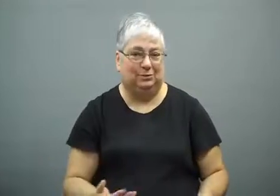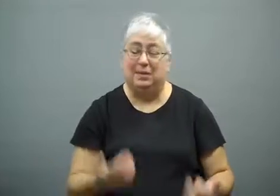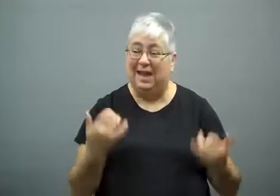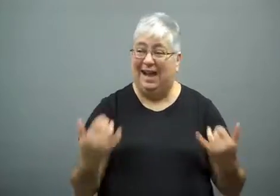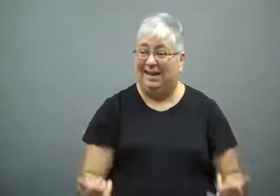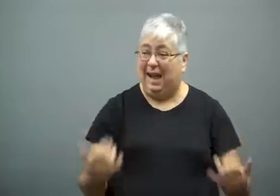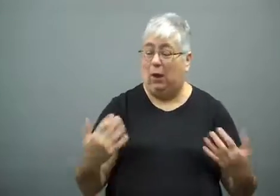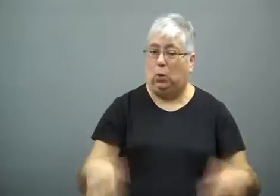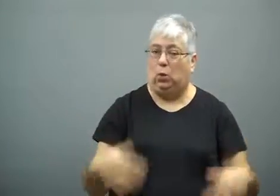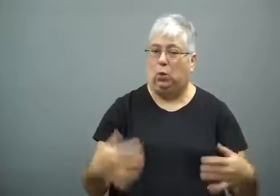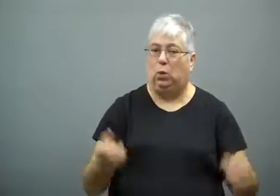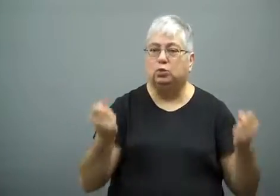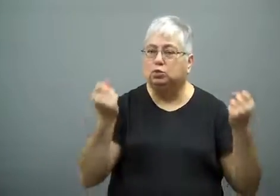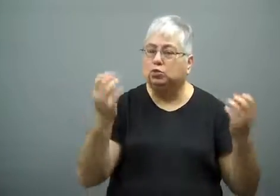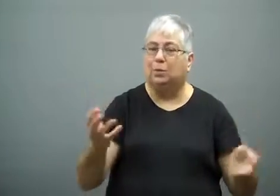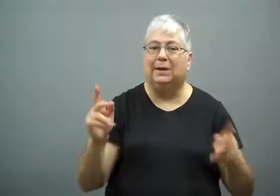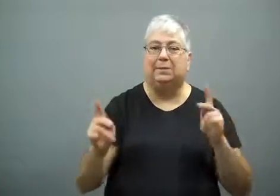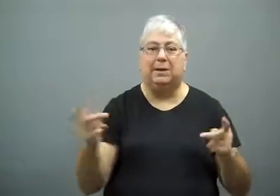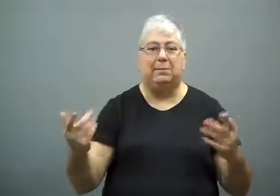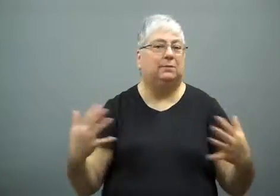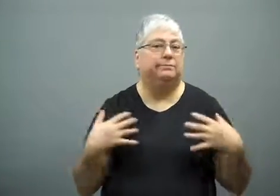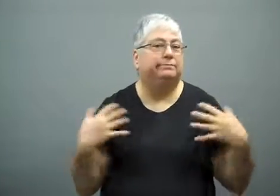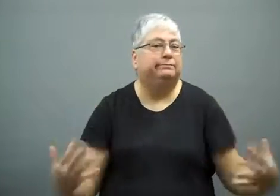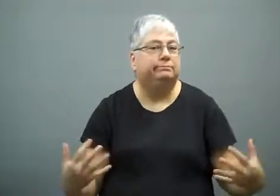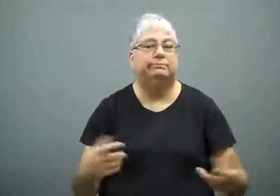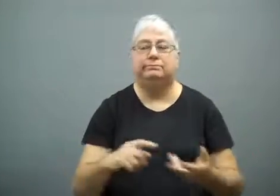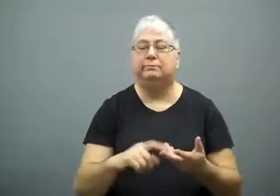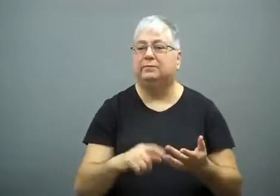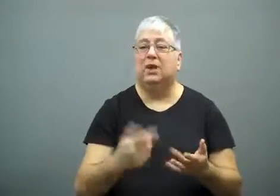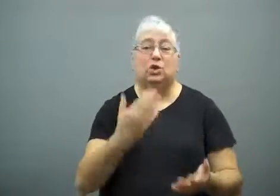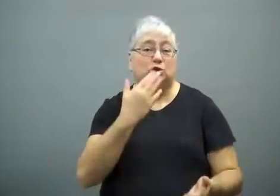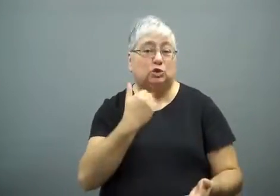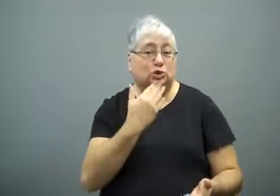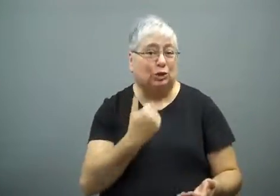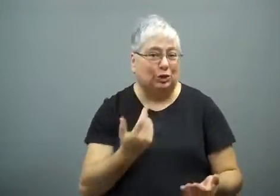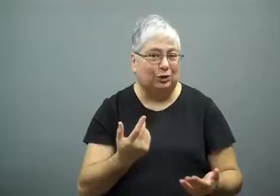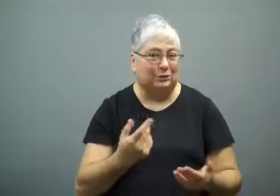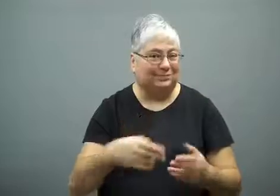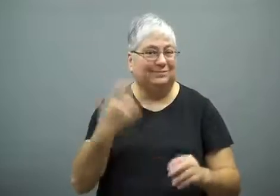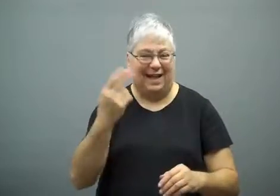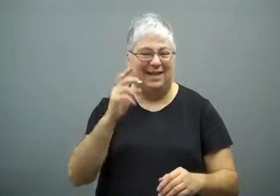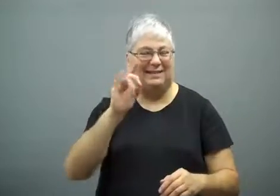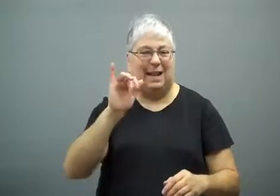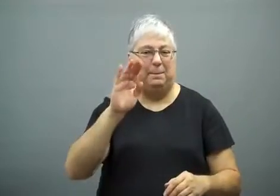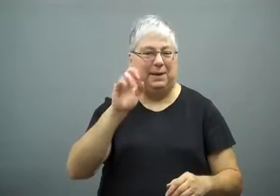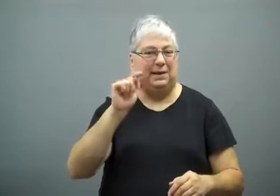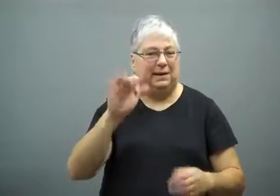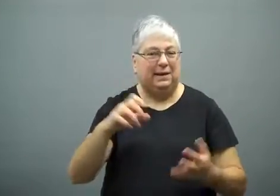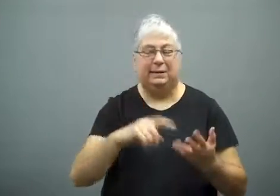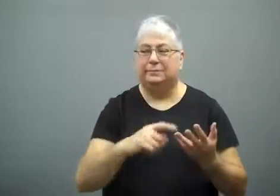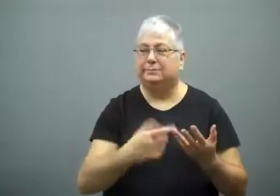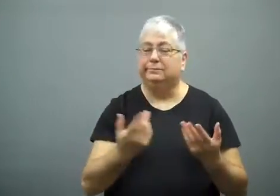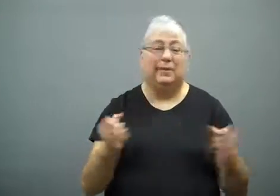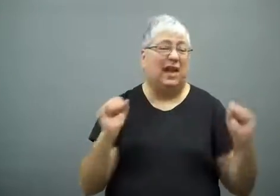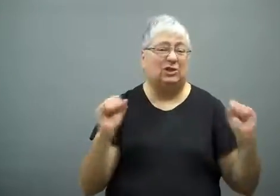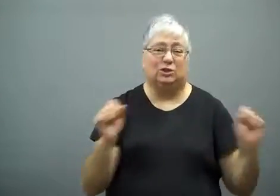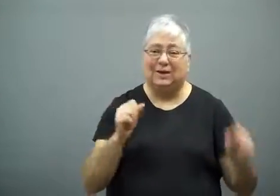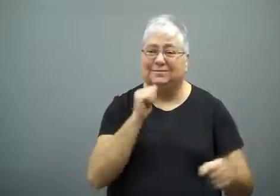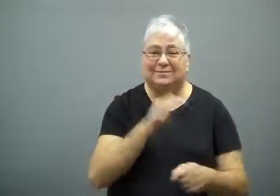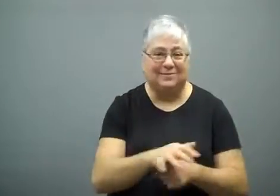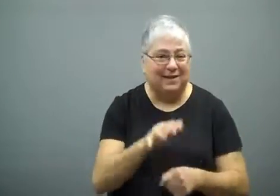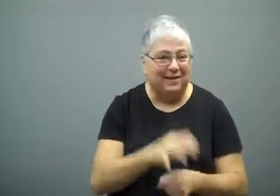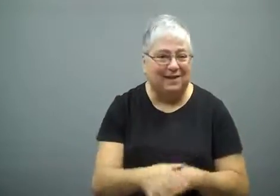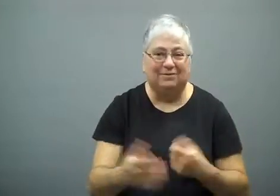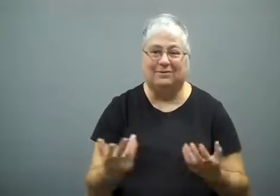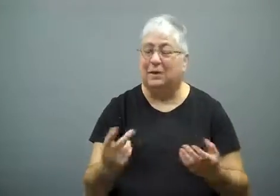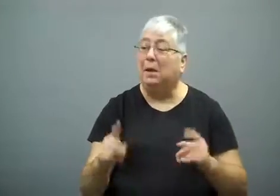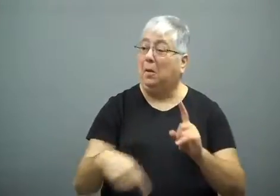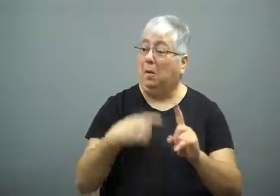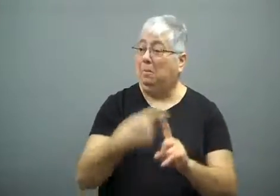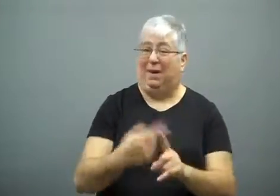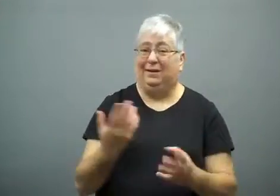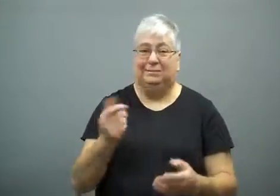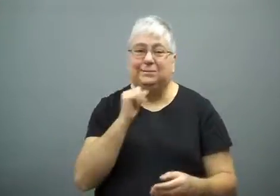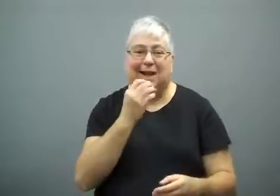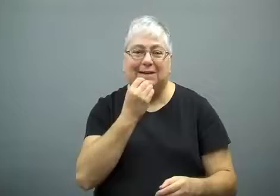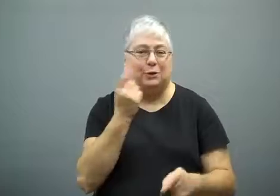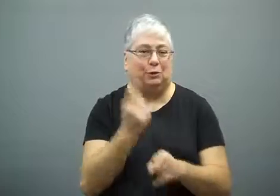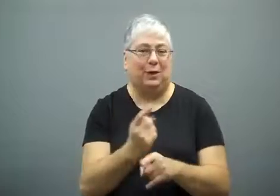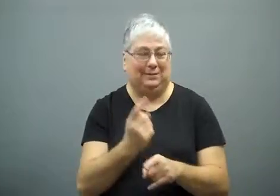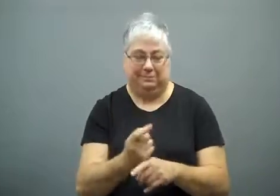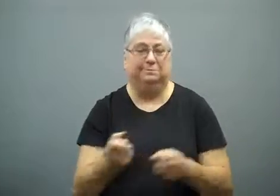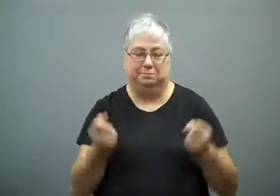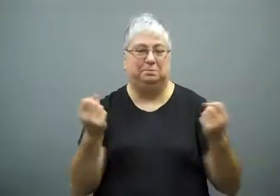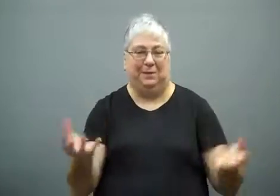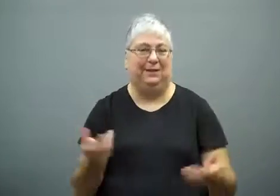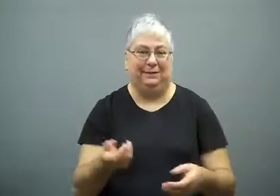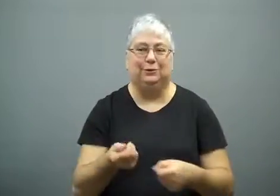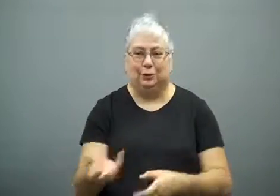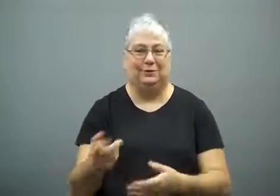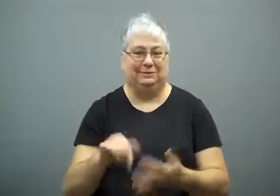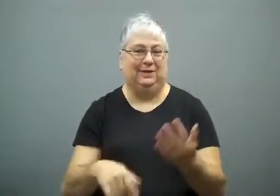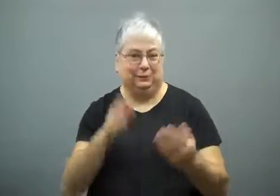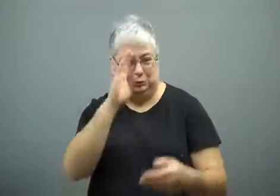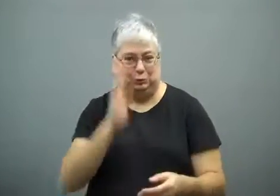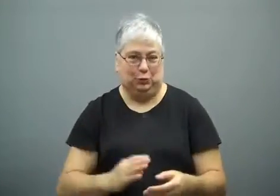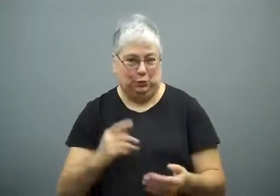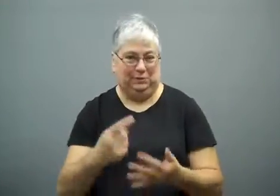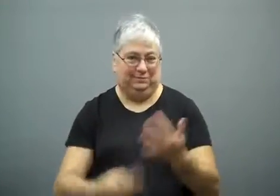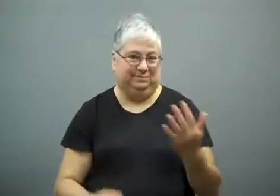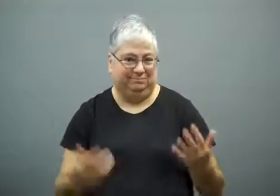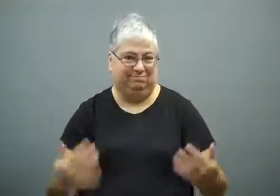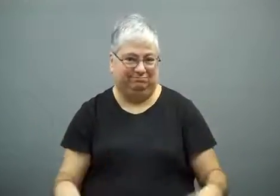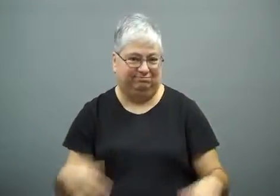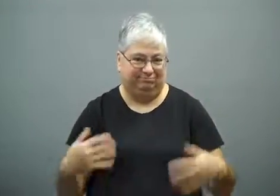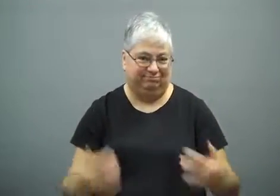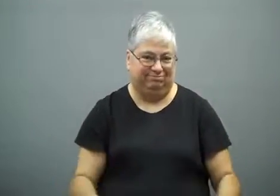Too many people these days are overweight, have diabetes, and are sedentary.